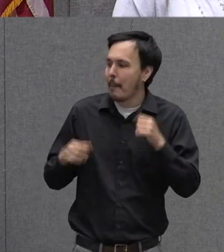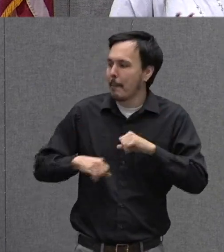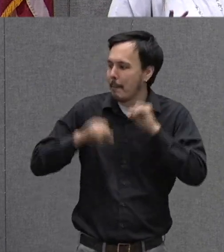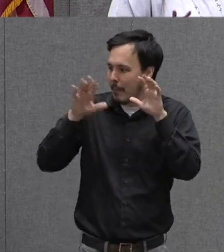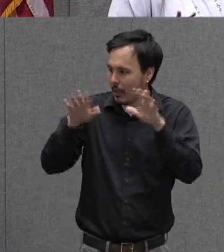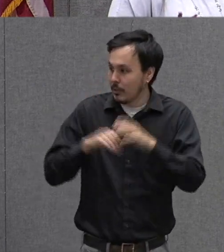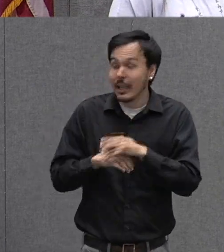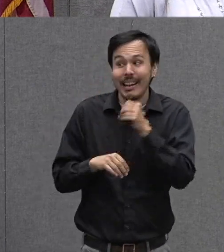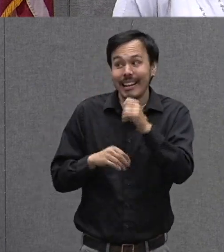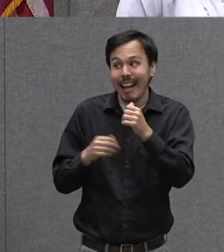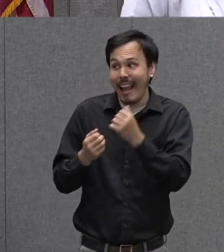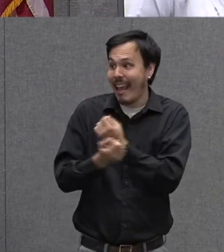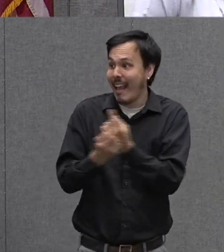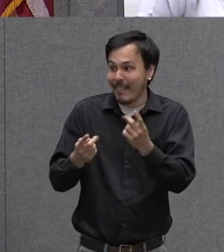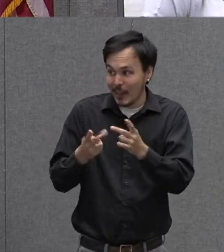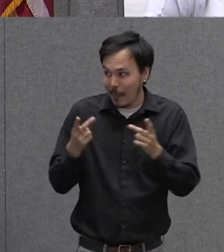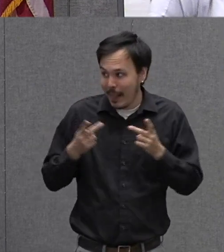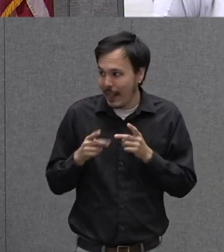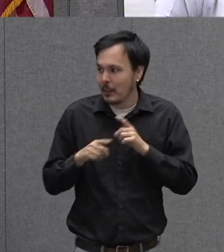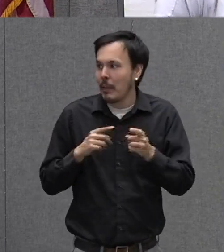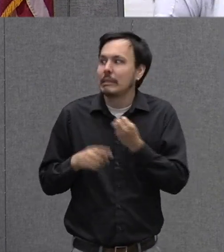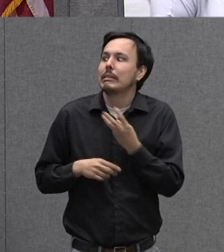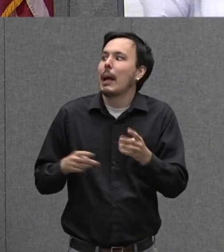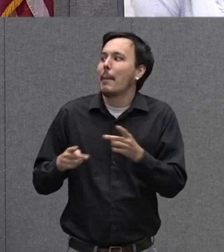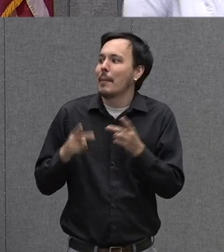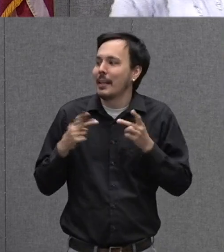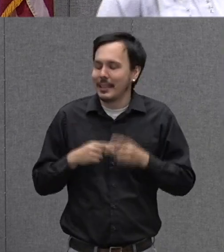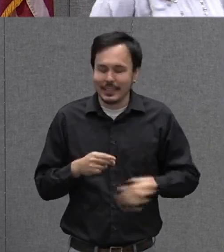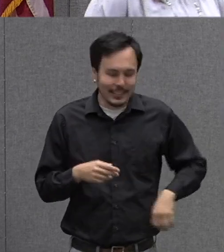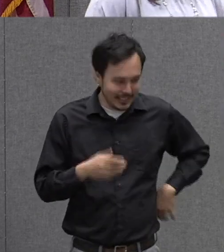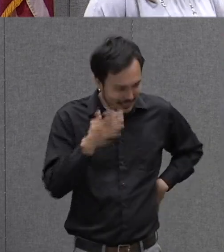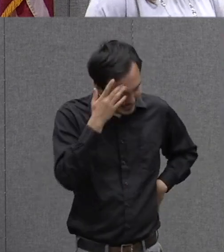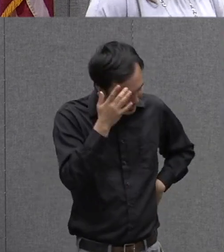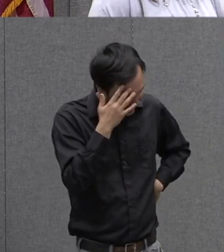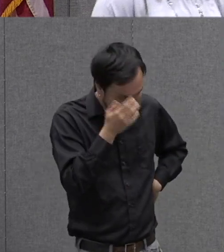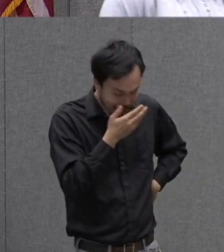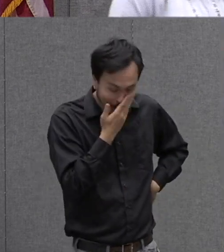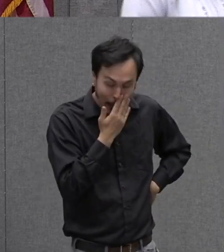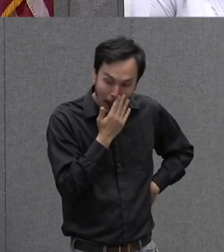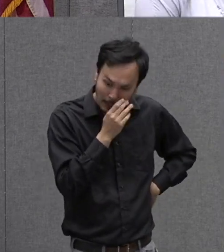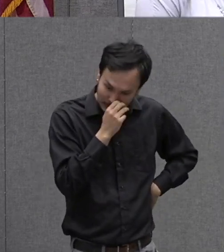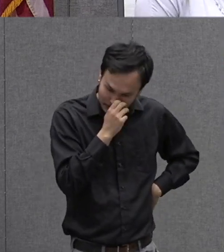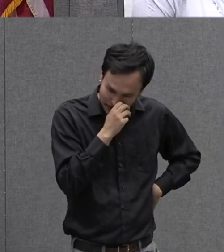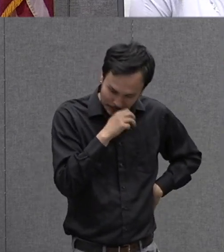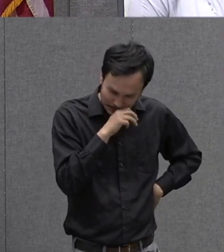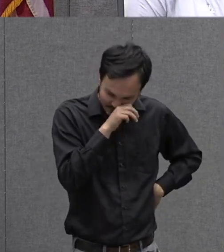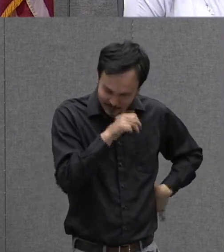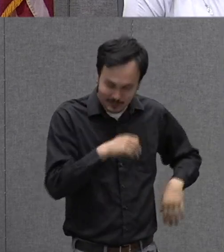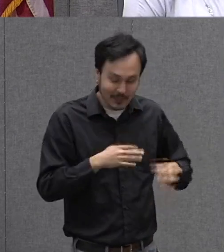Not everywhere, but some places. Yeah, some places, yes, and some places, no.